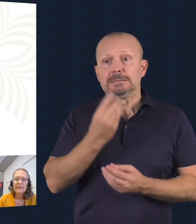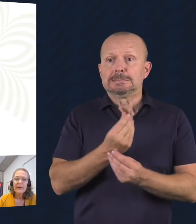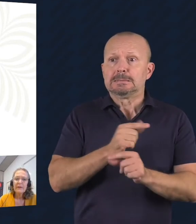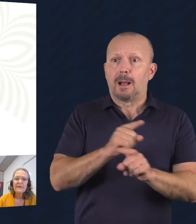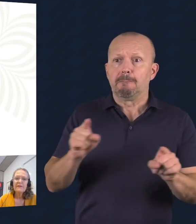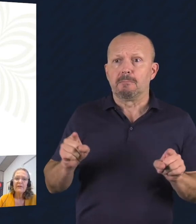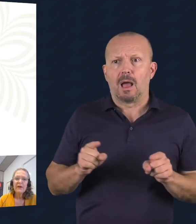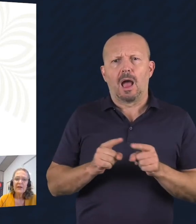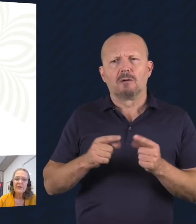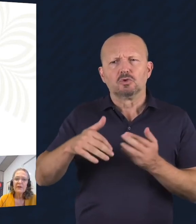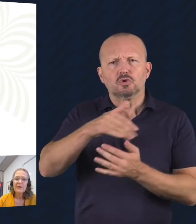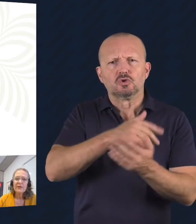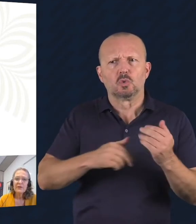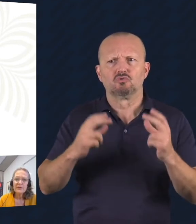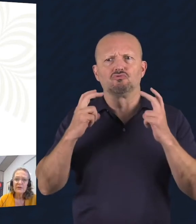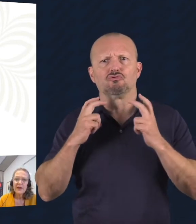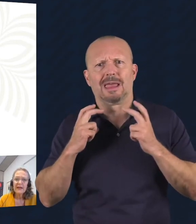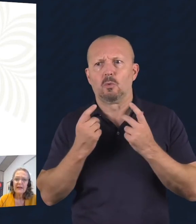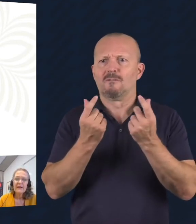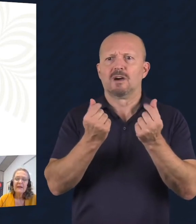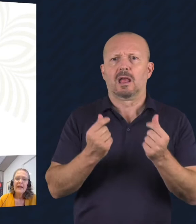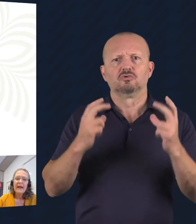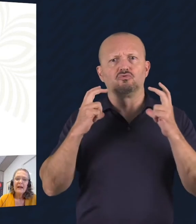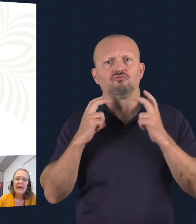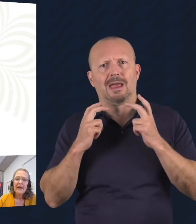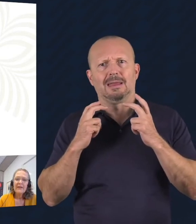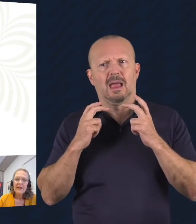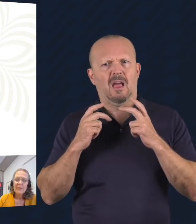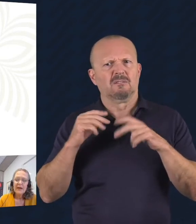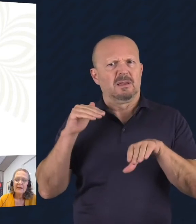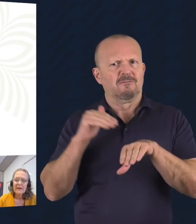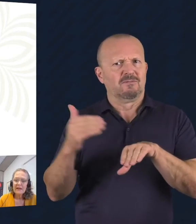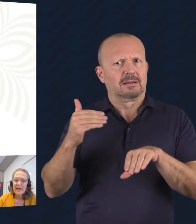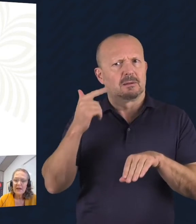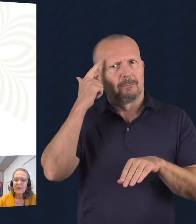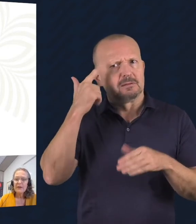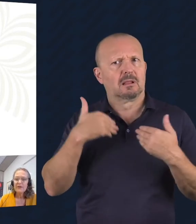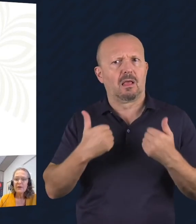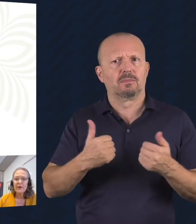We've seen financial and social strain and the impact that's had on mental health.